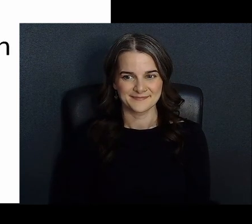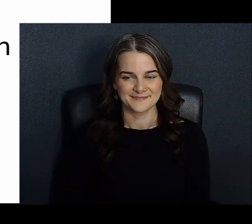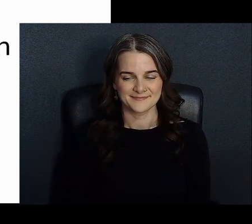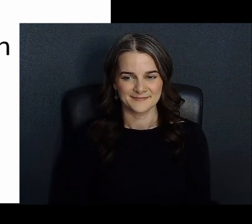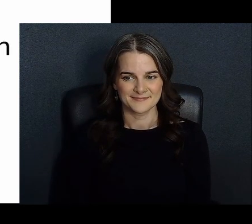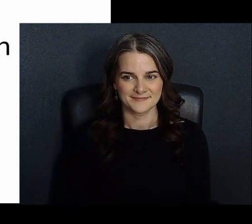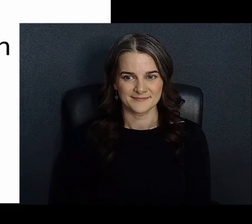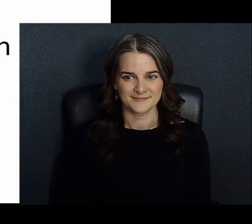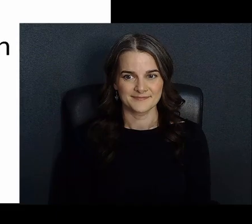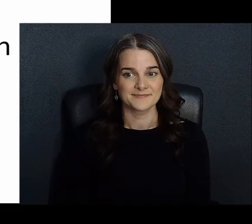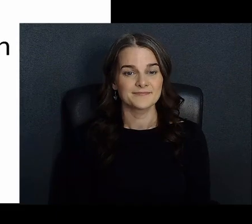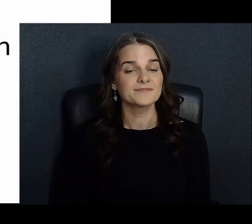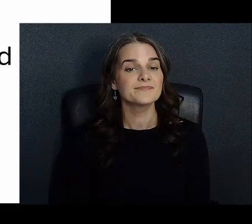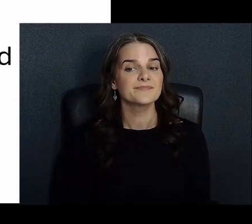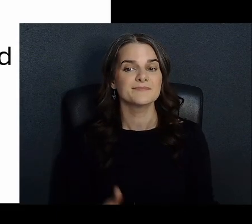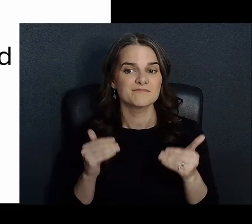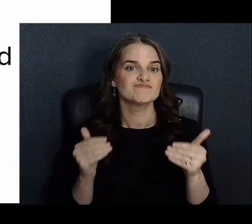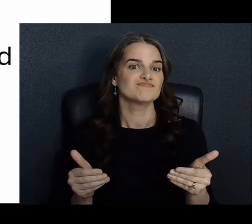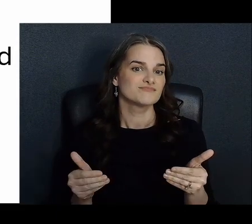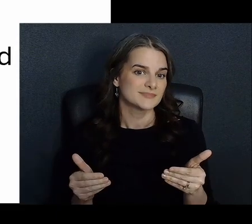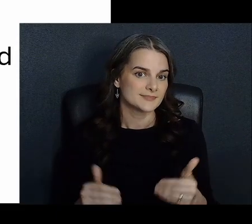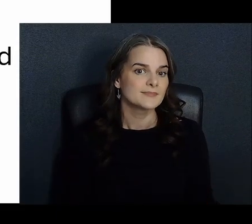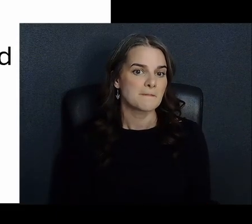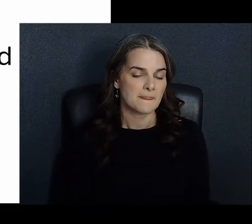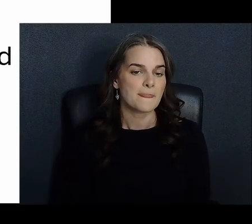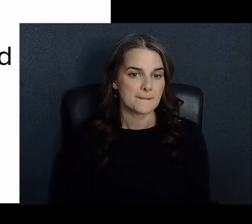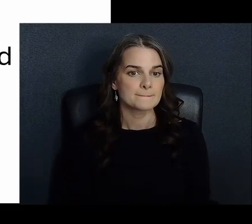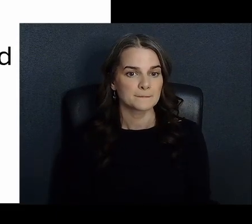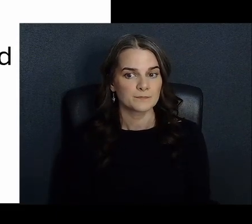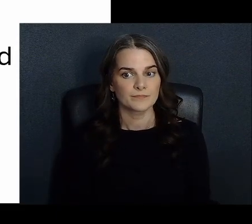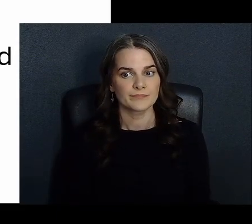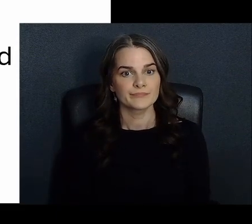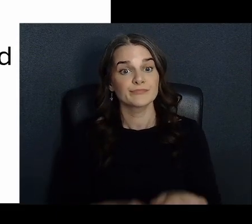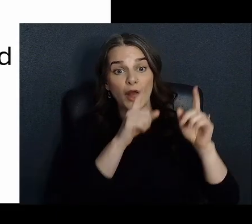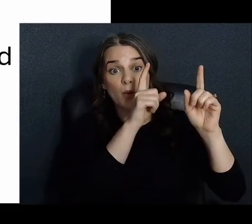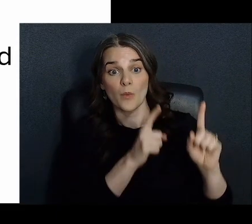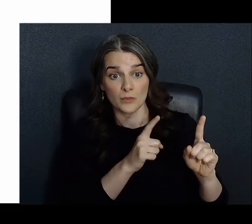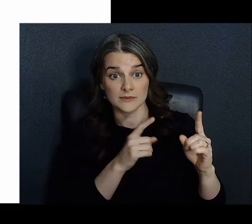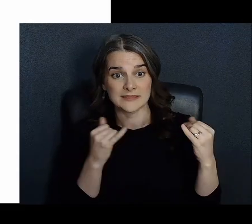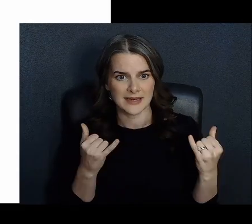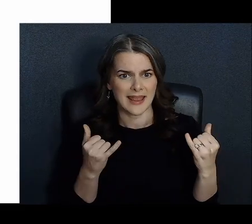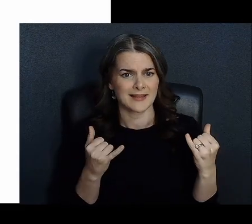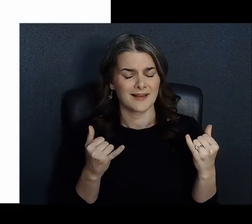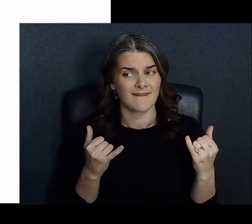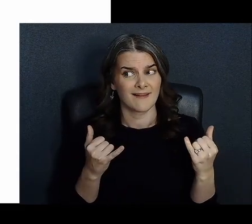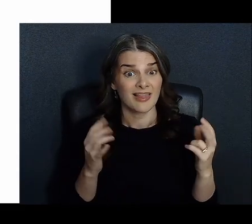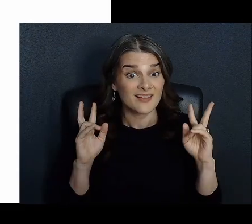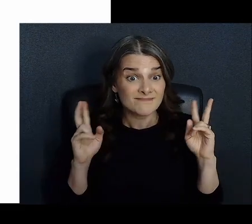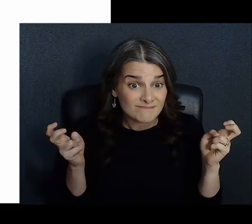There we go. Let's move on. Our goals for today. Since it's such a broad-- there's a lot.